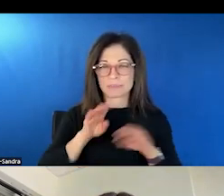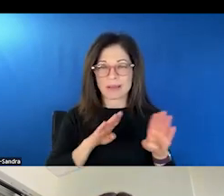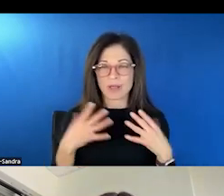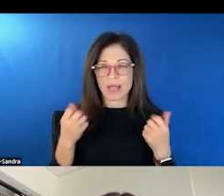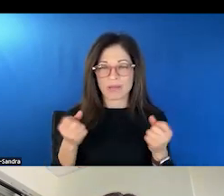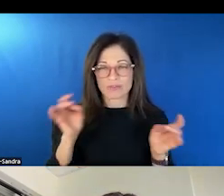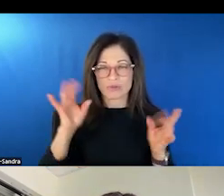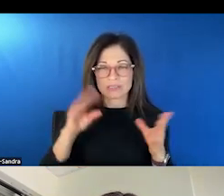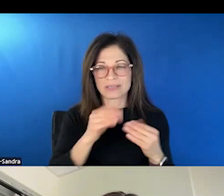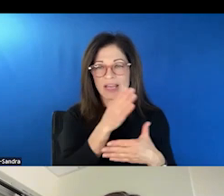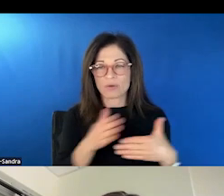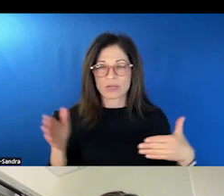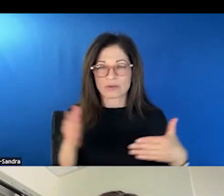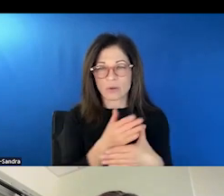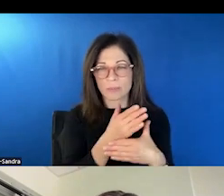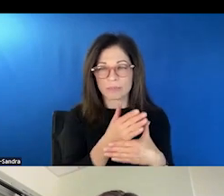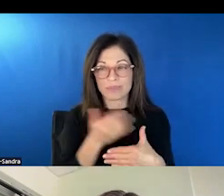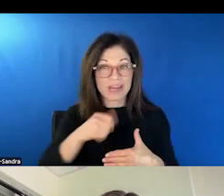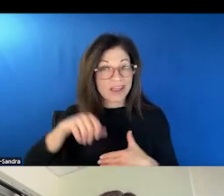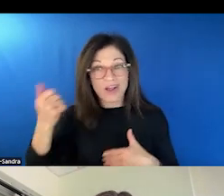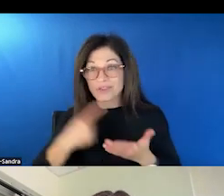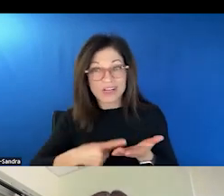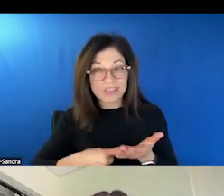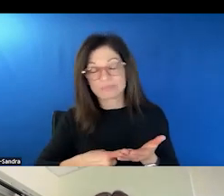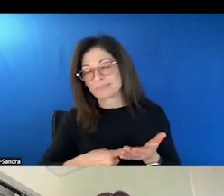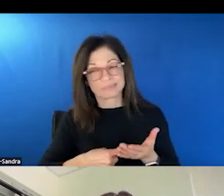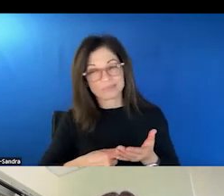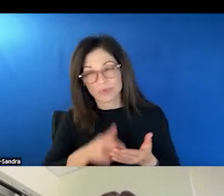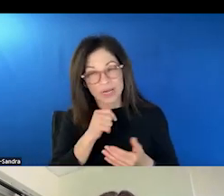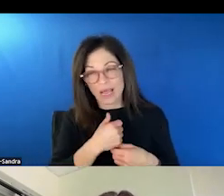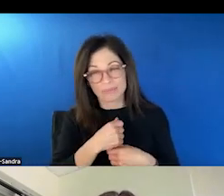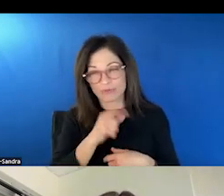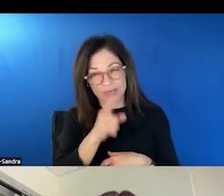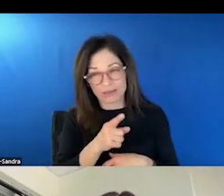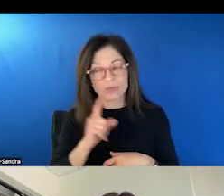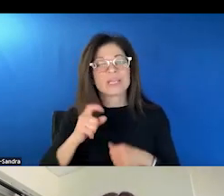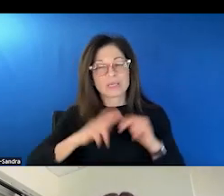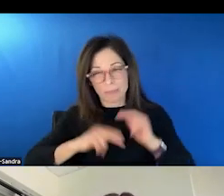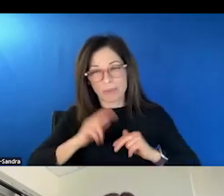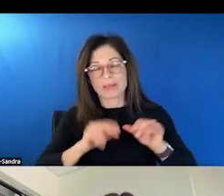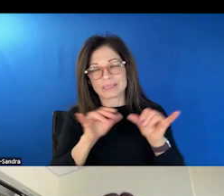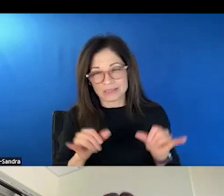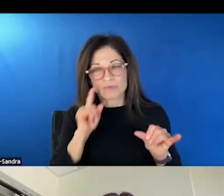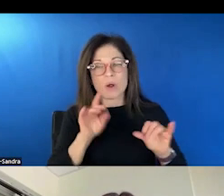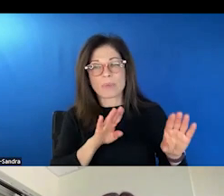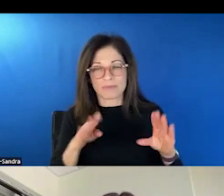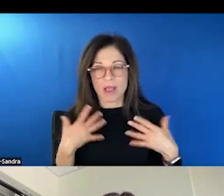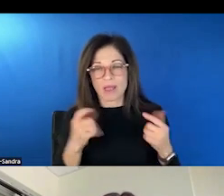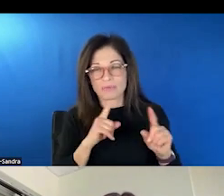ANY OTHER CONVERSATION WE ARE NOT BEING REAL ABOUT. WE NEED TO BUILD INFRASTRUCTURE AND MAKE IT RESPONSIBLE WITHIN THE 911 AND